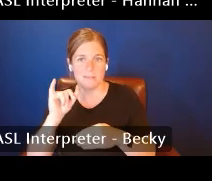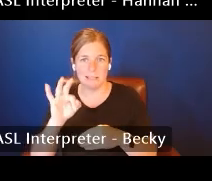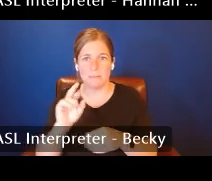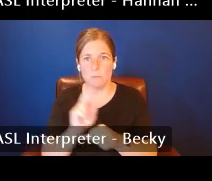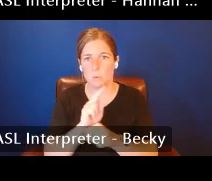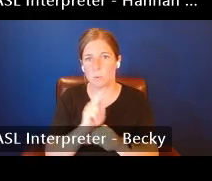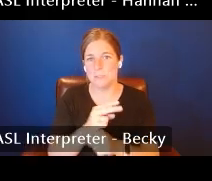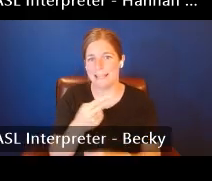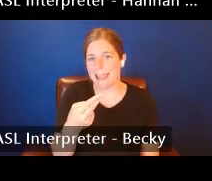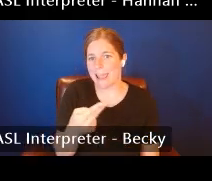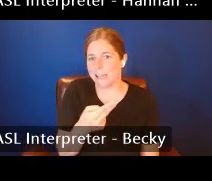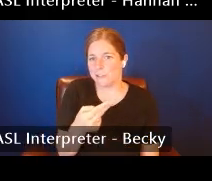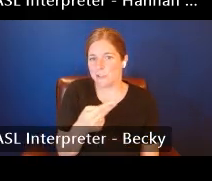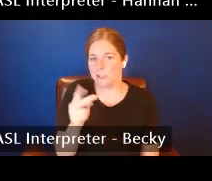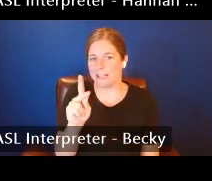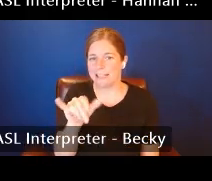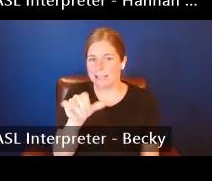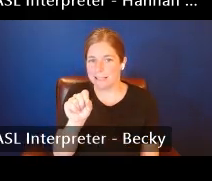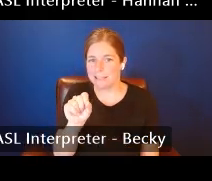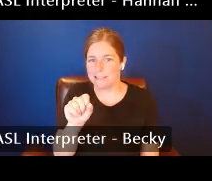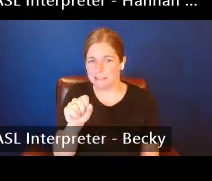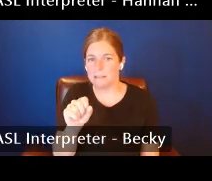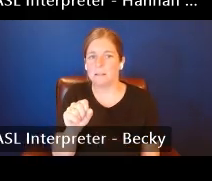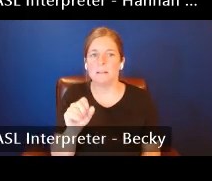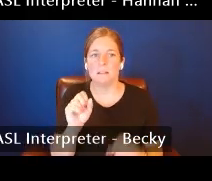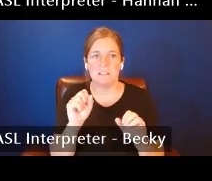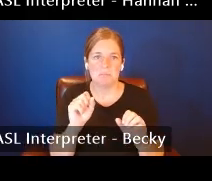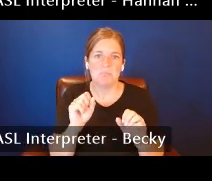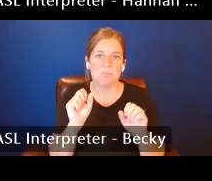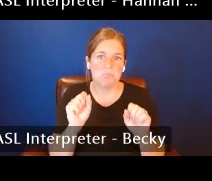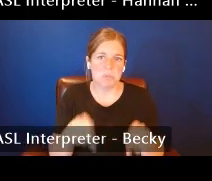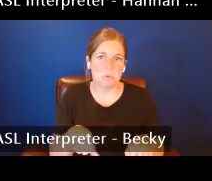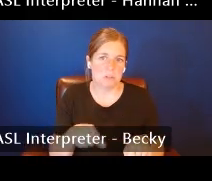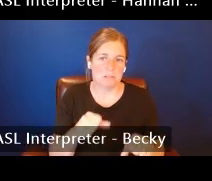But the map also described itself to you as an alert.